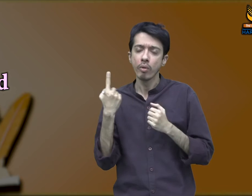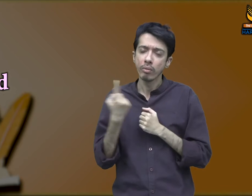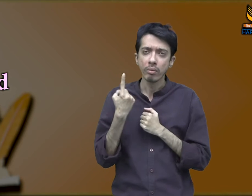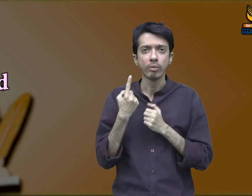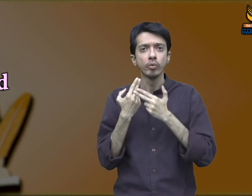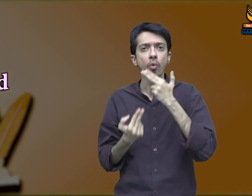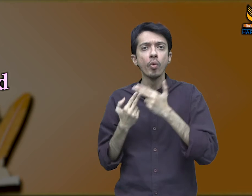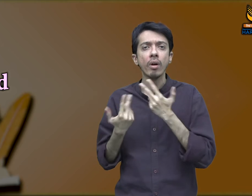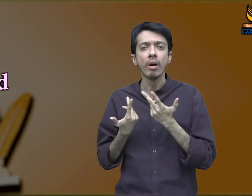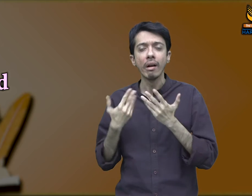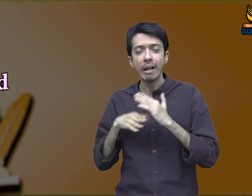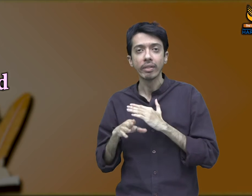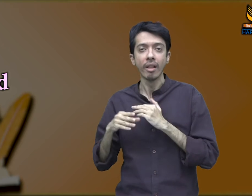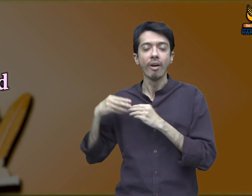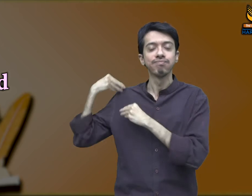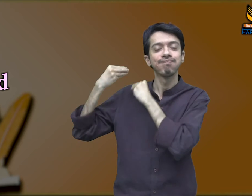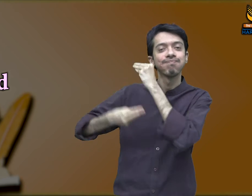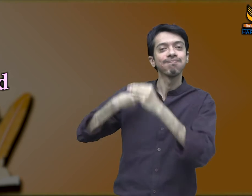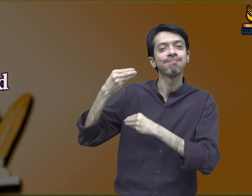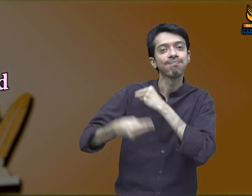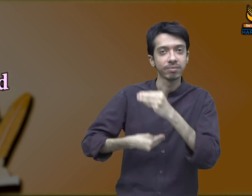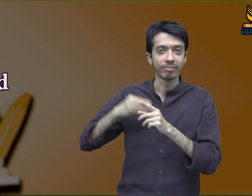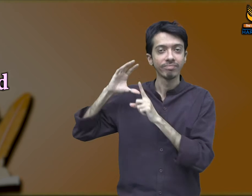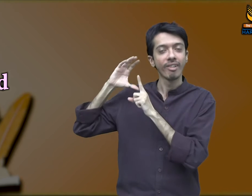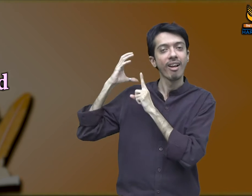It is a simple narrative poem of folk origin.